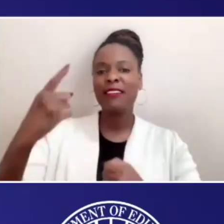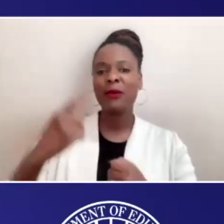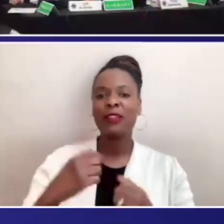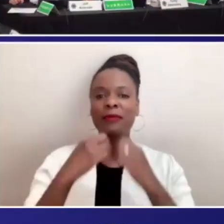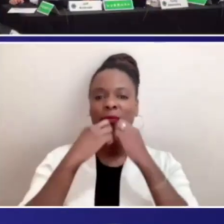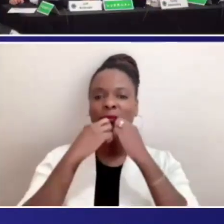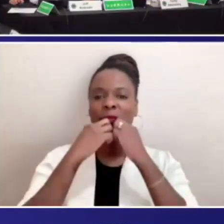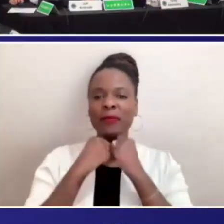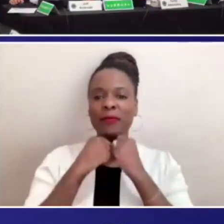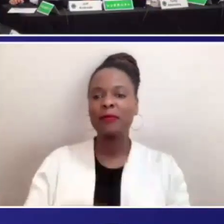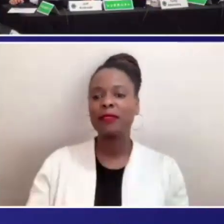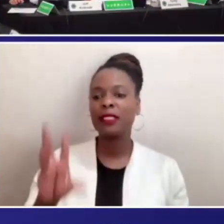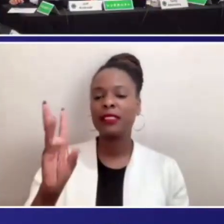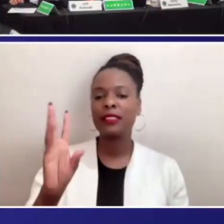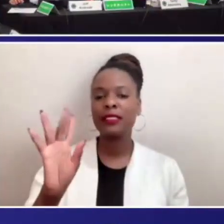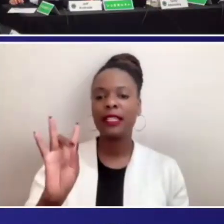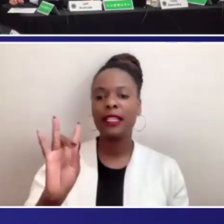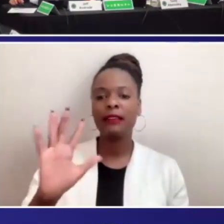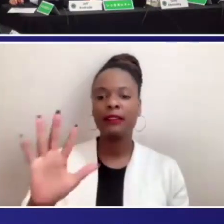685.200, borrower eligibility.